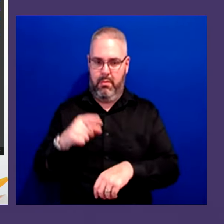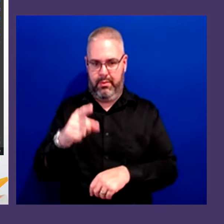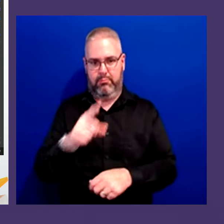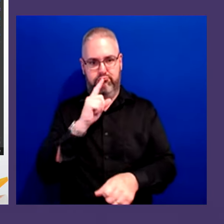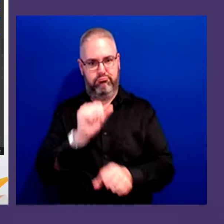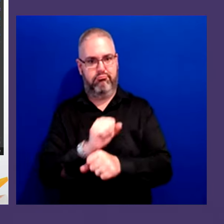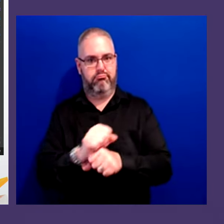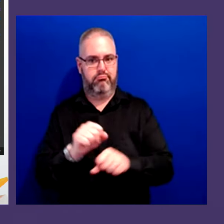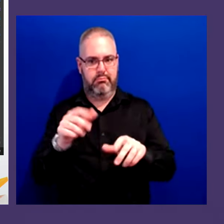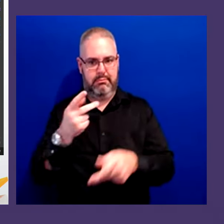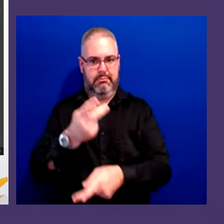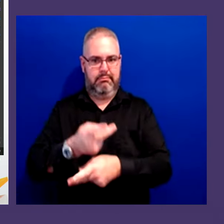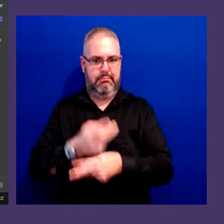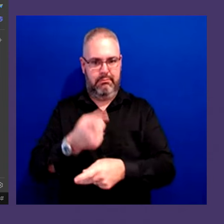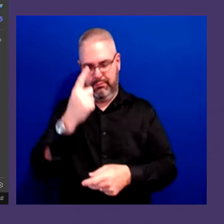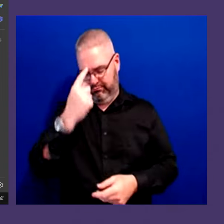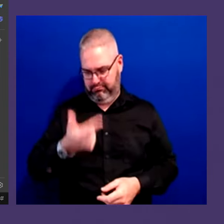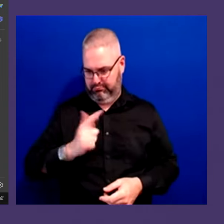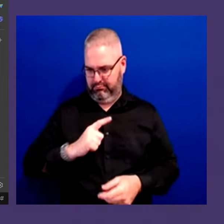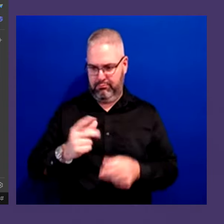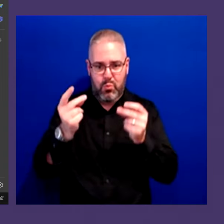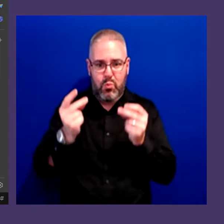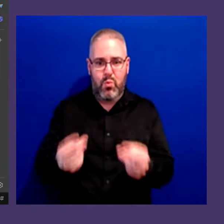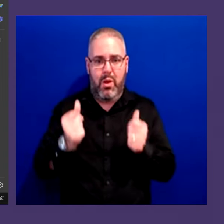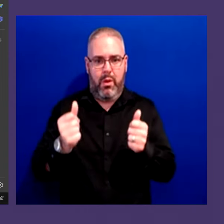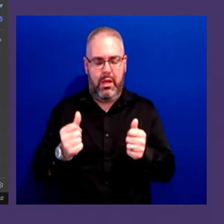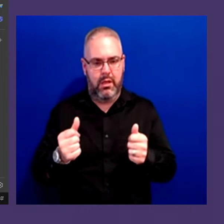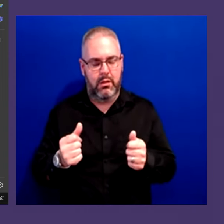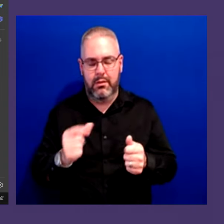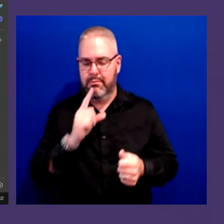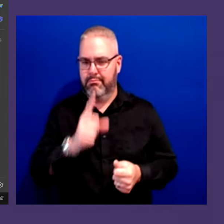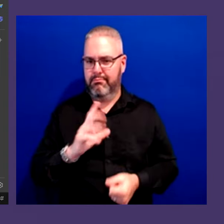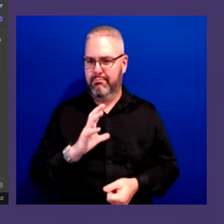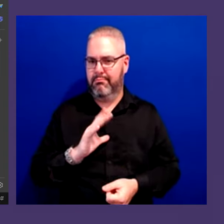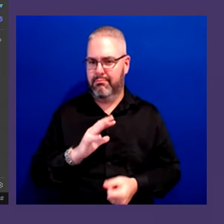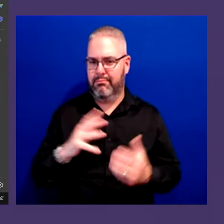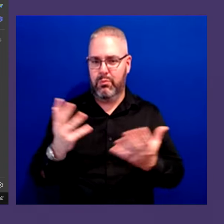right away. What's really great about this is that you can hit this "View Code" button if you're